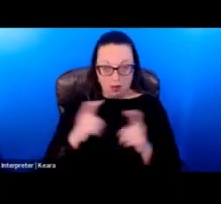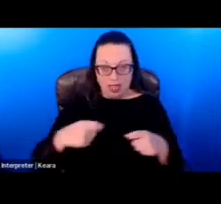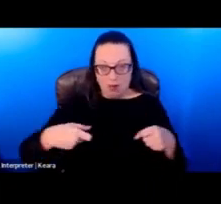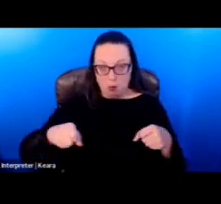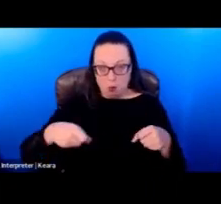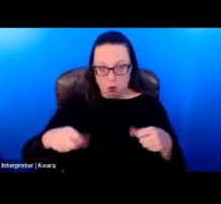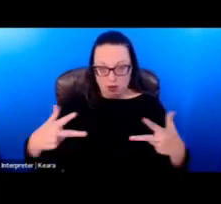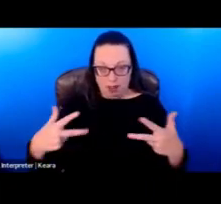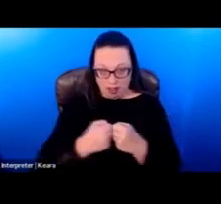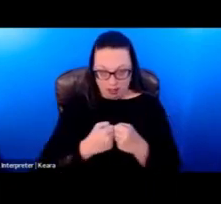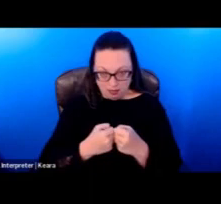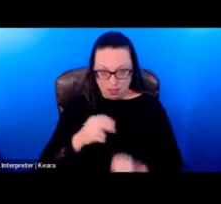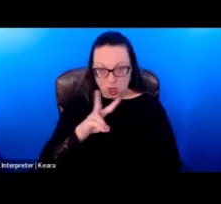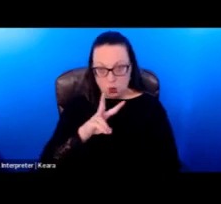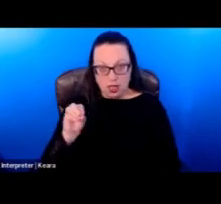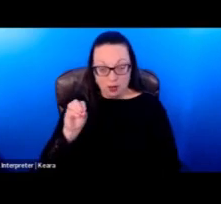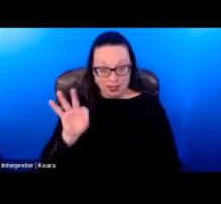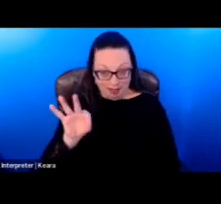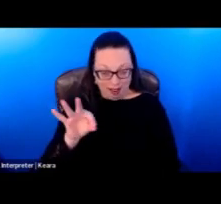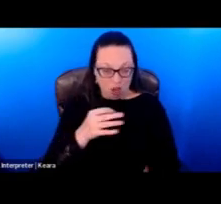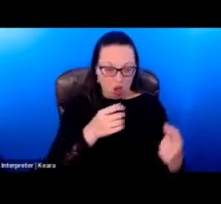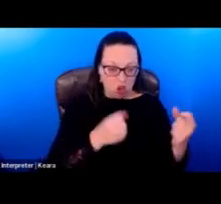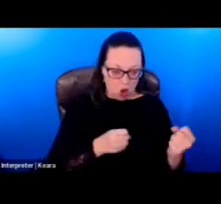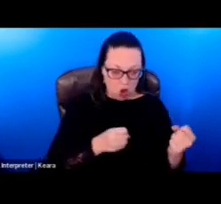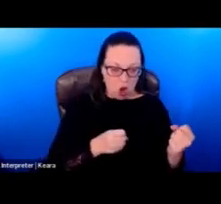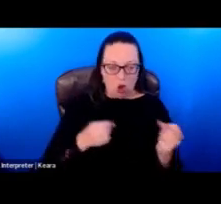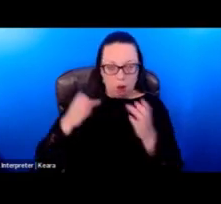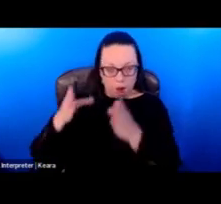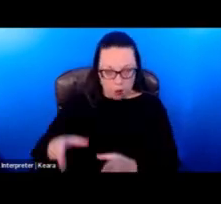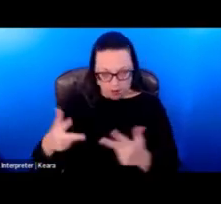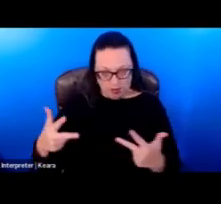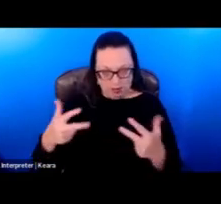support with creativity. When I think of rural, I think of